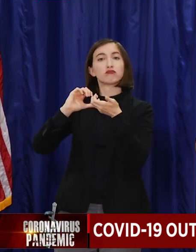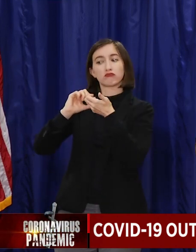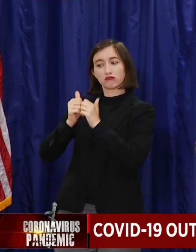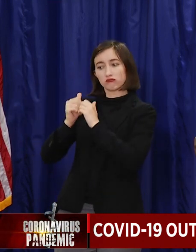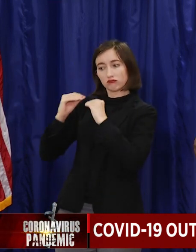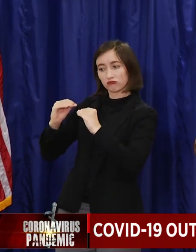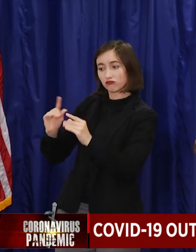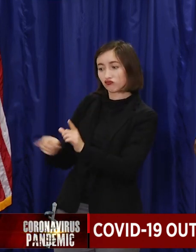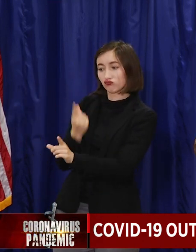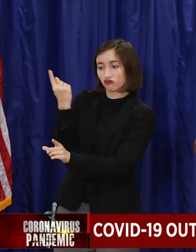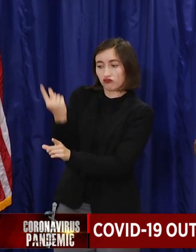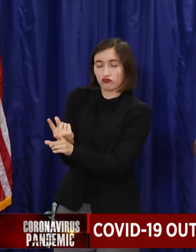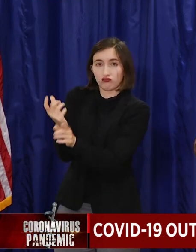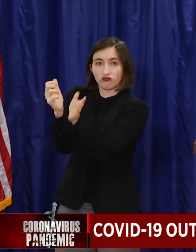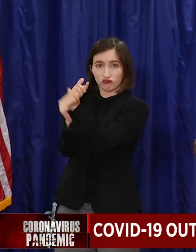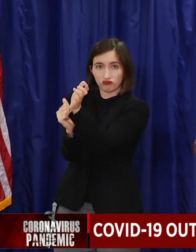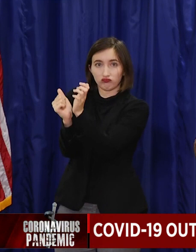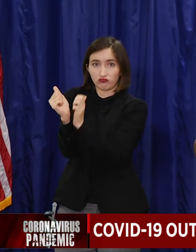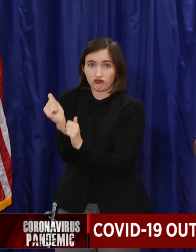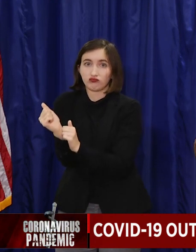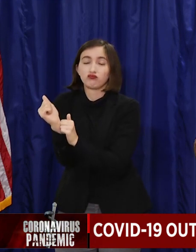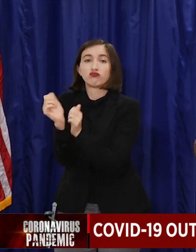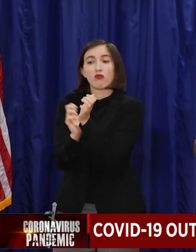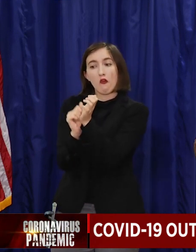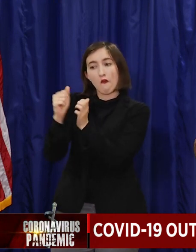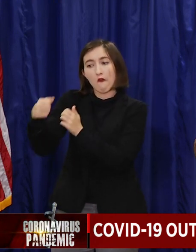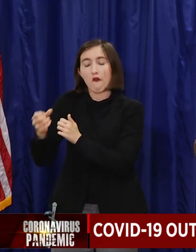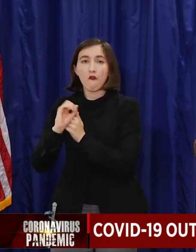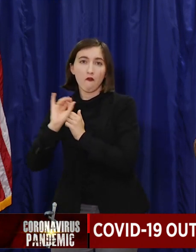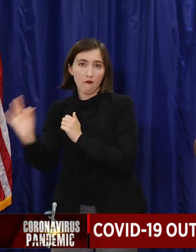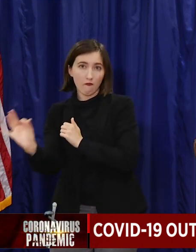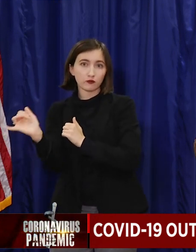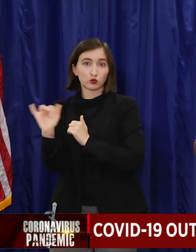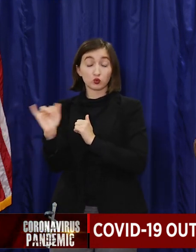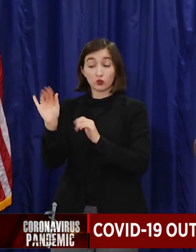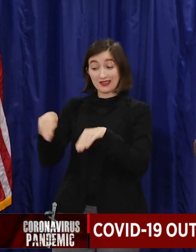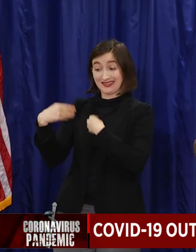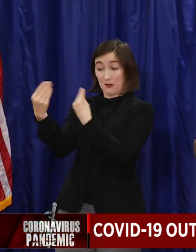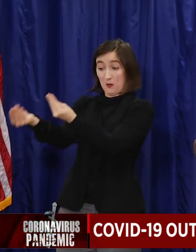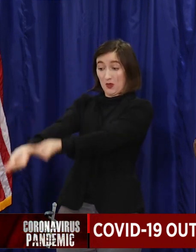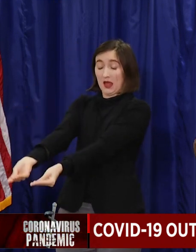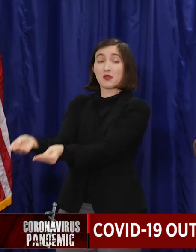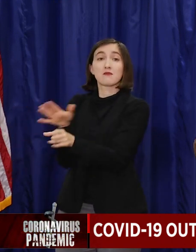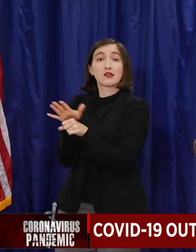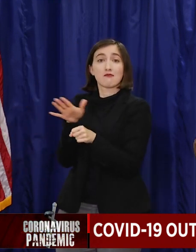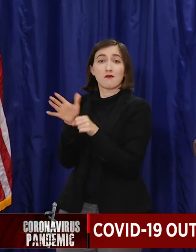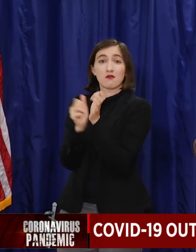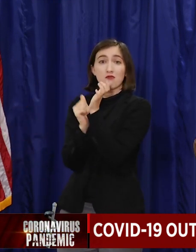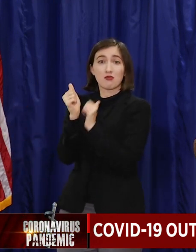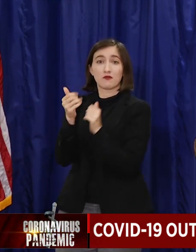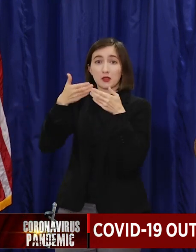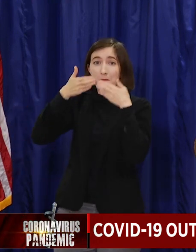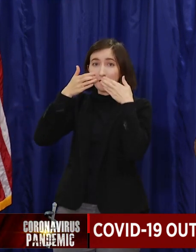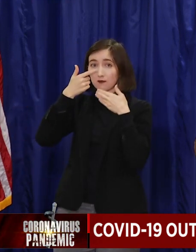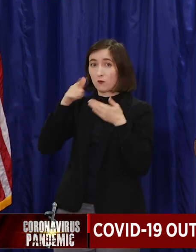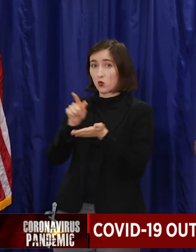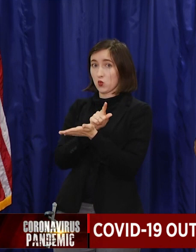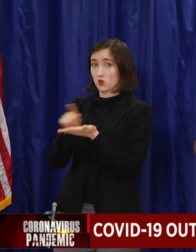LAST GAME THE LAKERS PLAYER FROM THE NBA SHUT DOWN WAS AGAINST THE METS 14 THE LAKERS, FROM THE NBA SHUT DOWN WAS AGAINST THE METS 14 THE LAKERS, 17 MAN ROSTER, INCLUDING 2 WAY AGAINST THE METS 14 THE LAKERS, 17 MAN ROSTER, INCLUDING 2 WAY CONTRACT 17 MAN ROSTER, INCLUDING 2 WAY CONTRACT WERE TESTED.